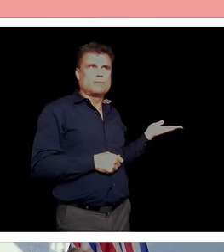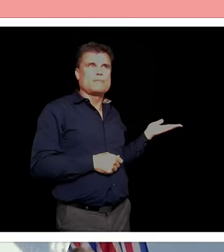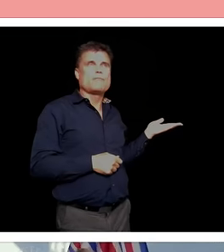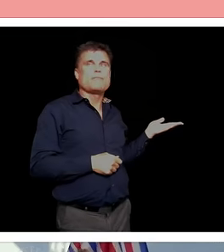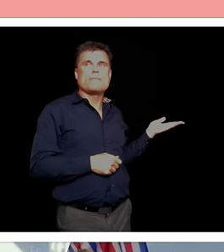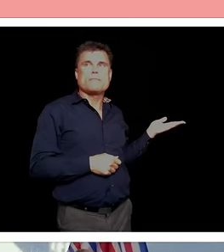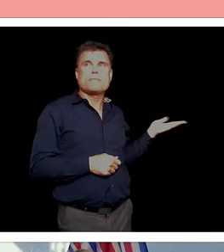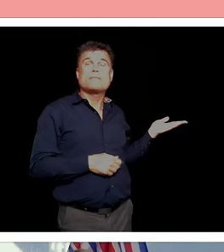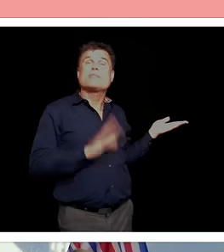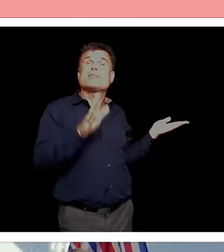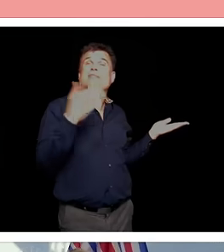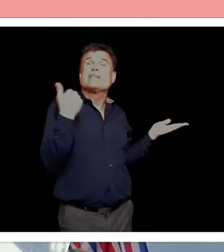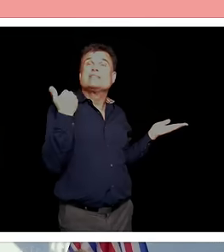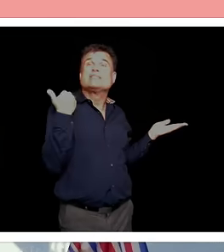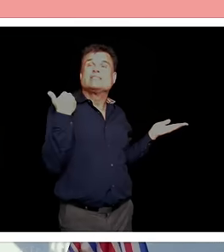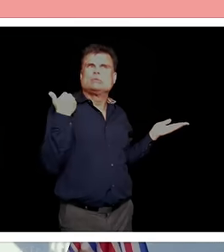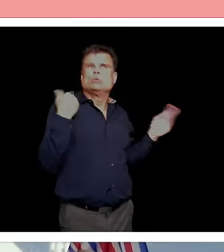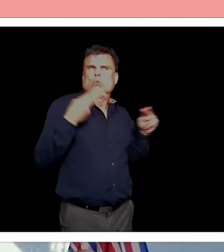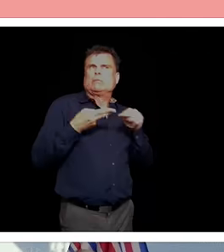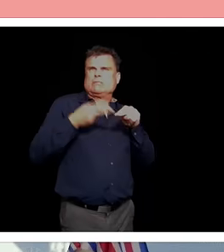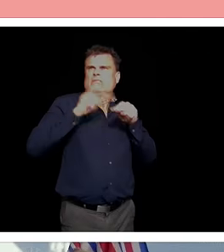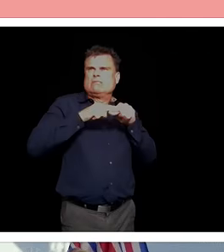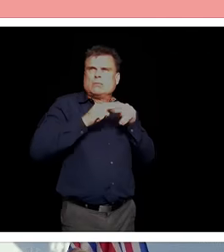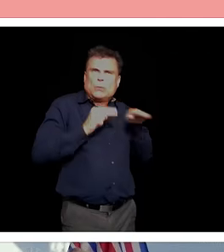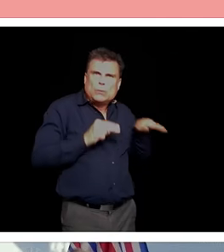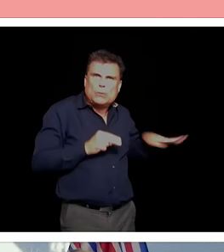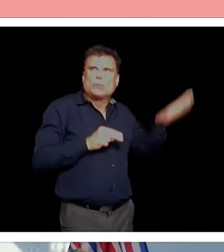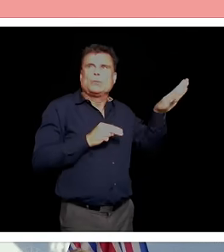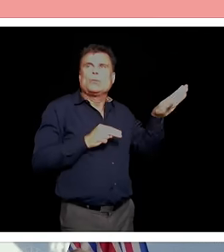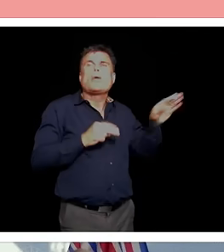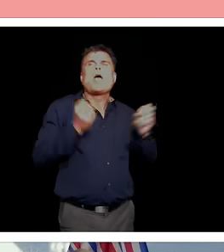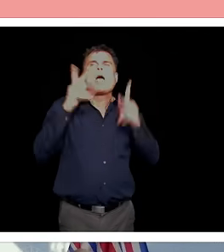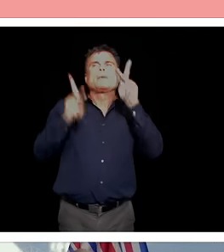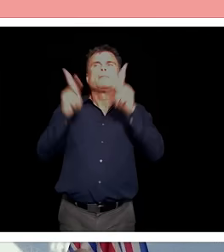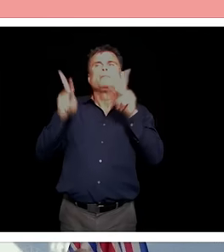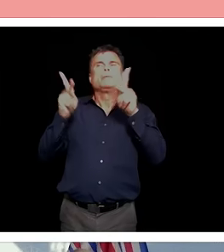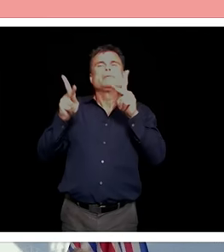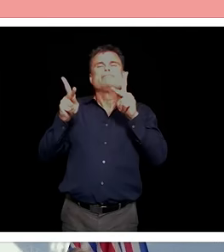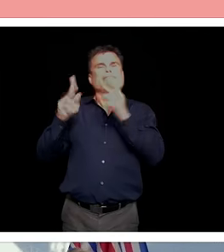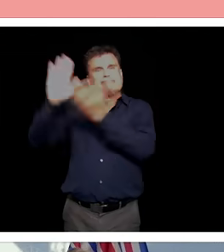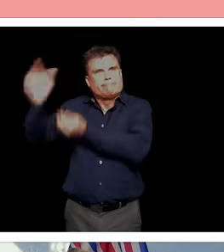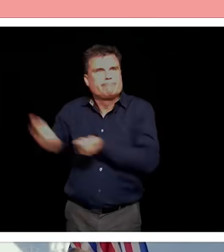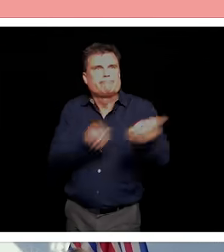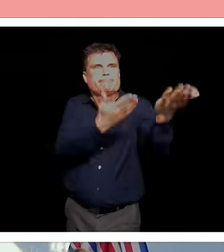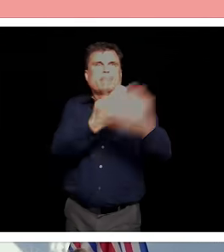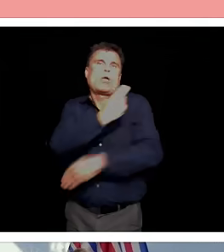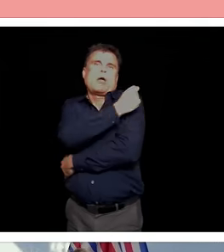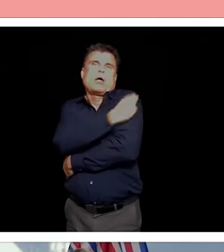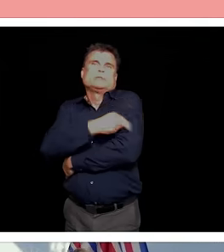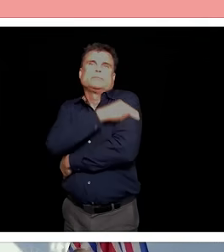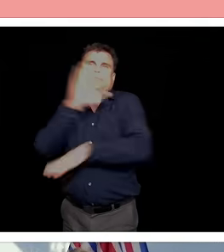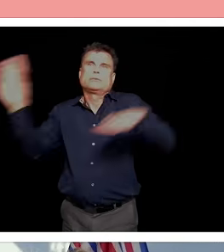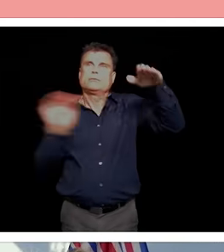What we have is the percent of the Y axis